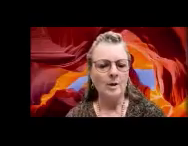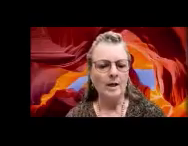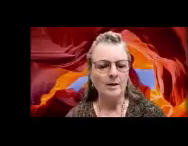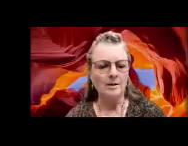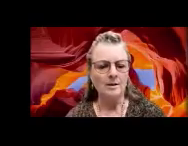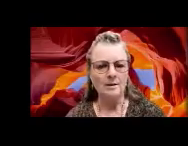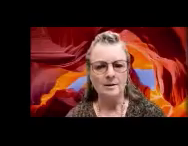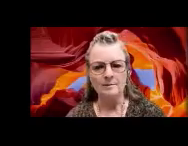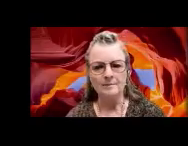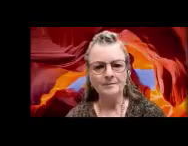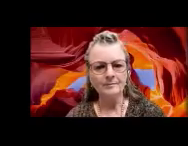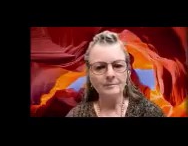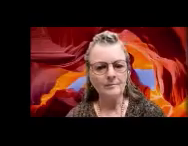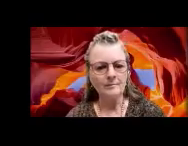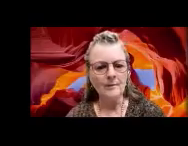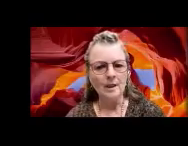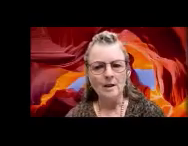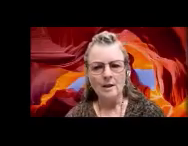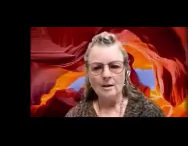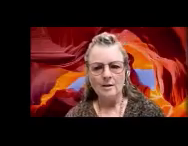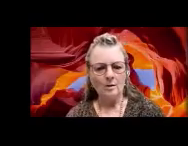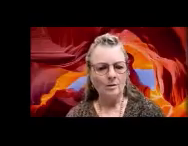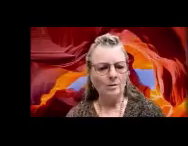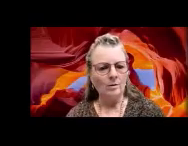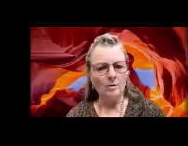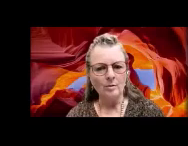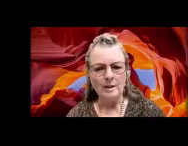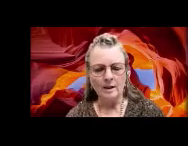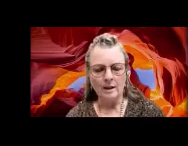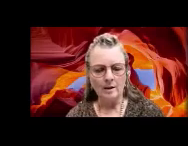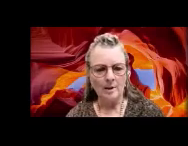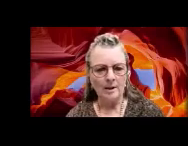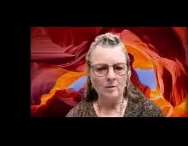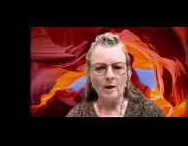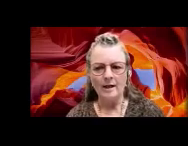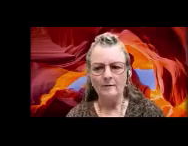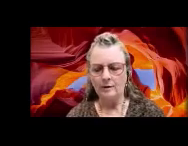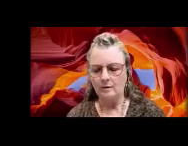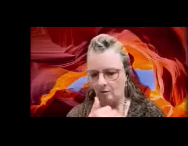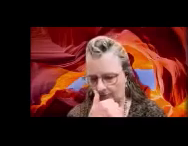practices. So who are we talking about, and why? If you don't